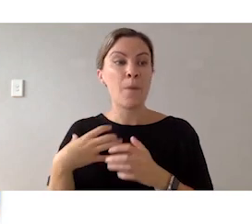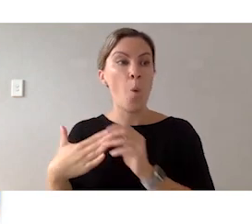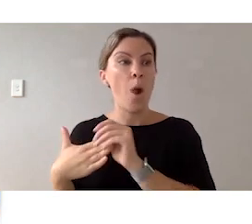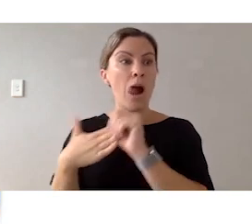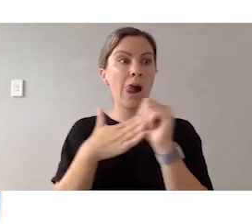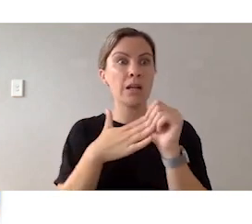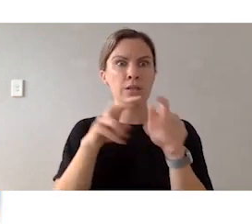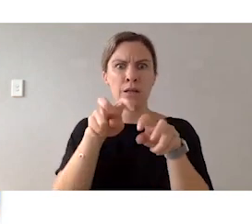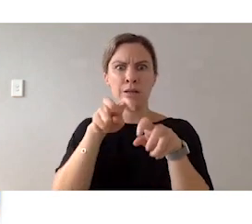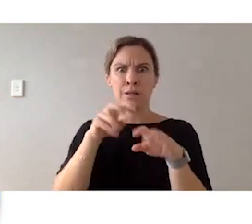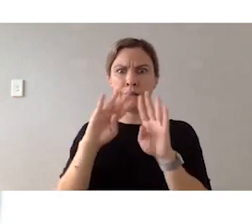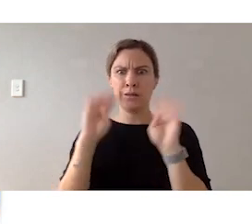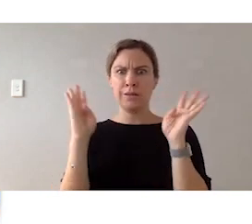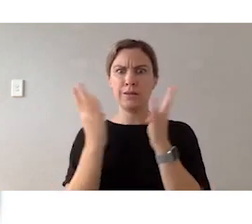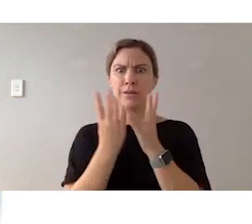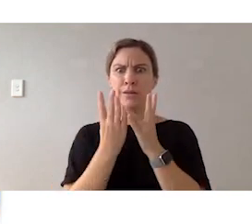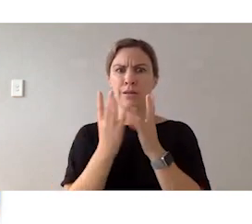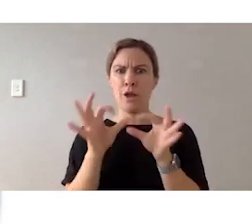room and come up with a perfect answer. Because I'm here to tell you